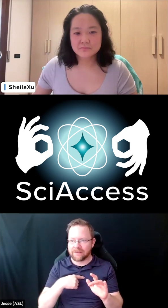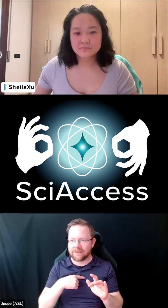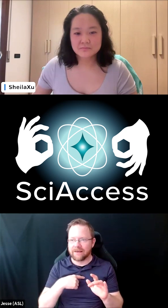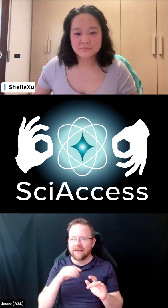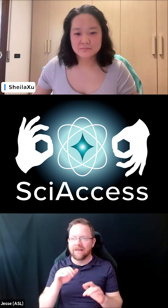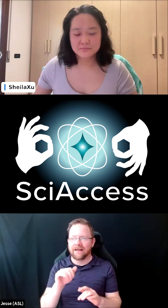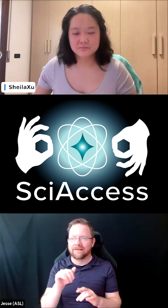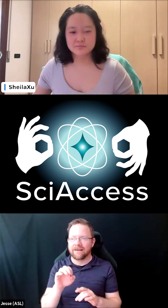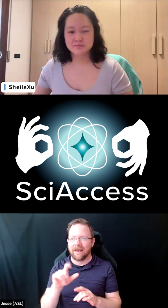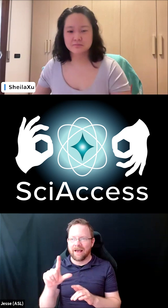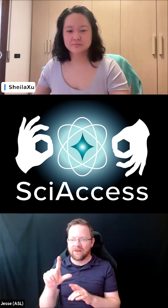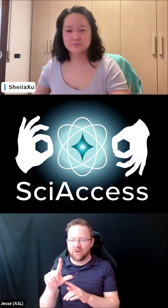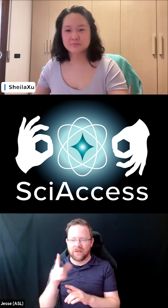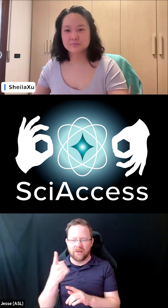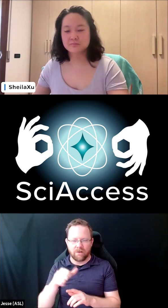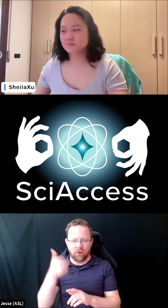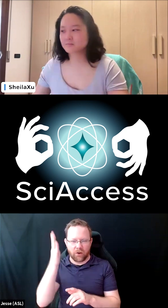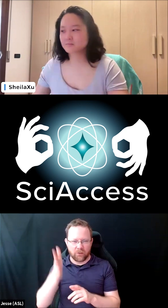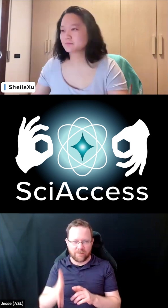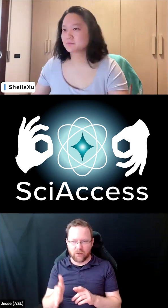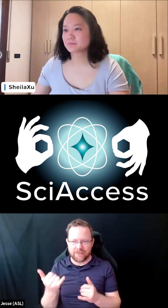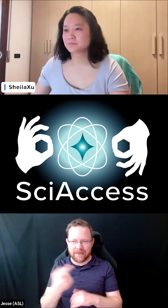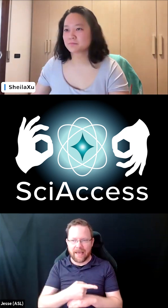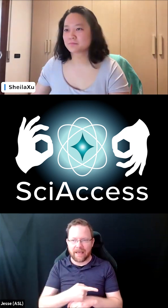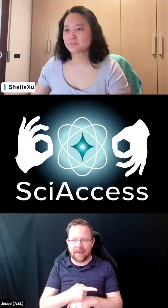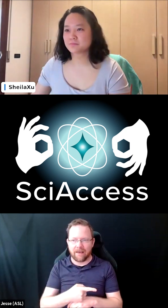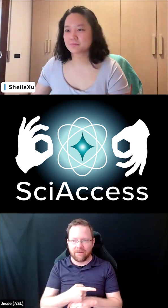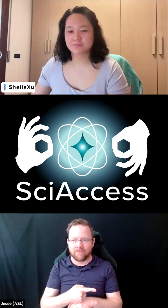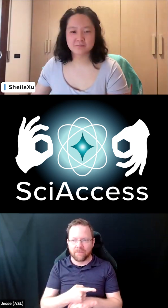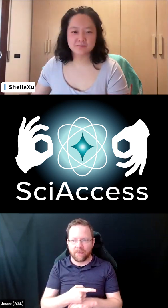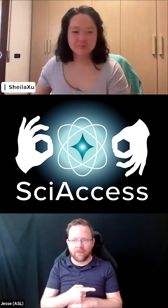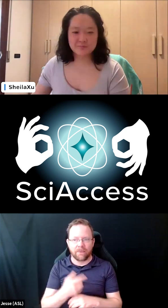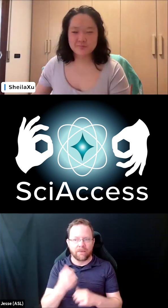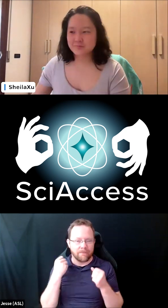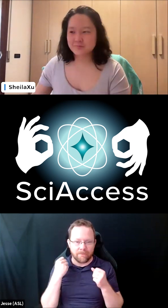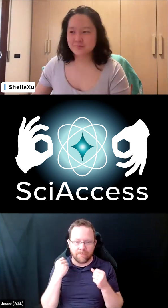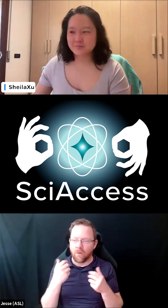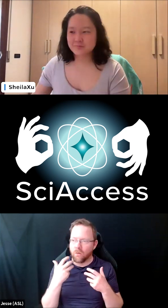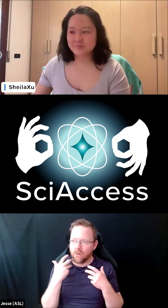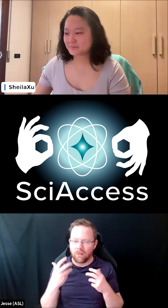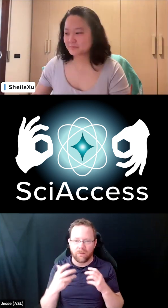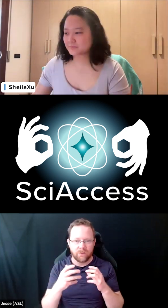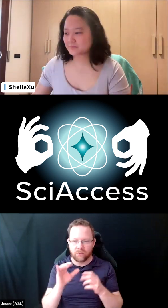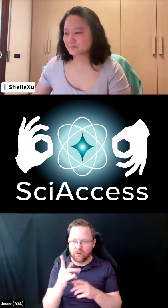There was a lot of great engagement in the chat. Thank you so much to both of you, are there any final words